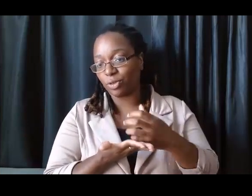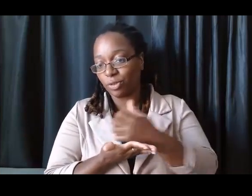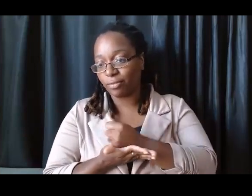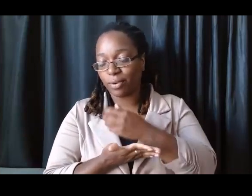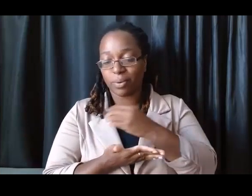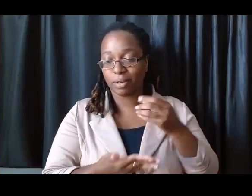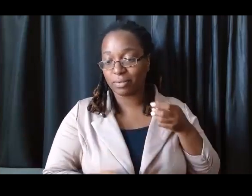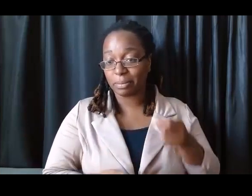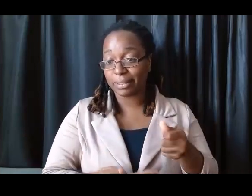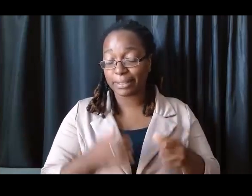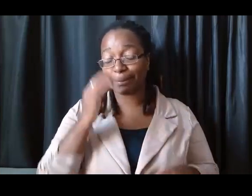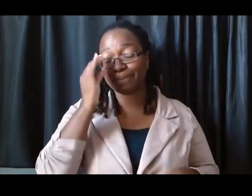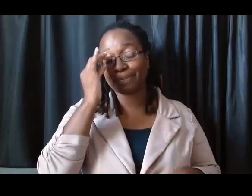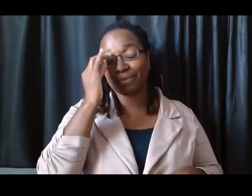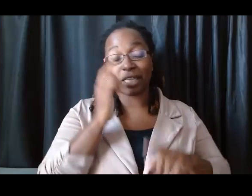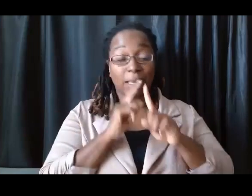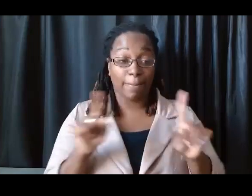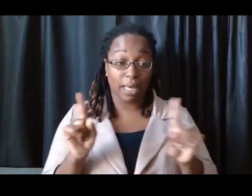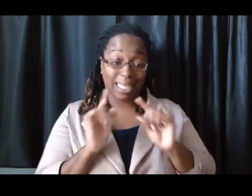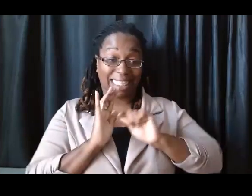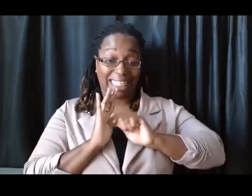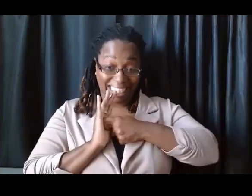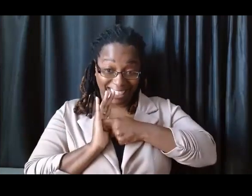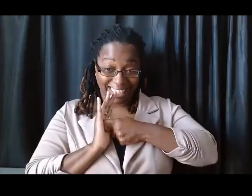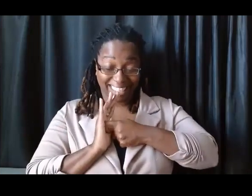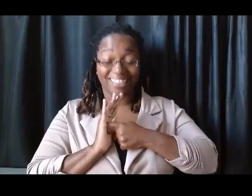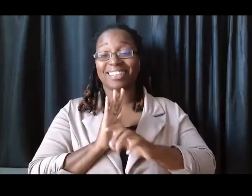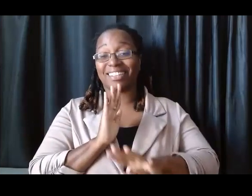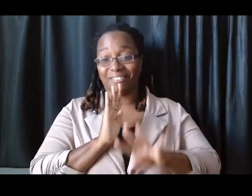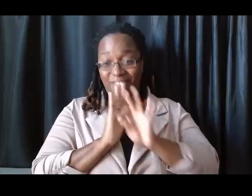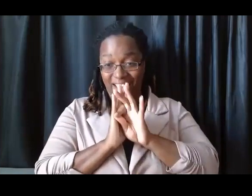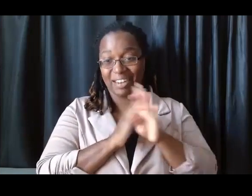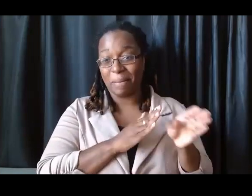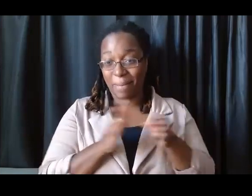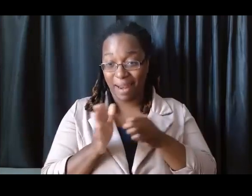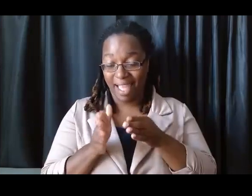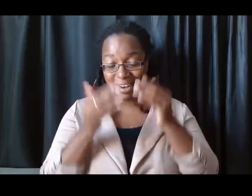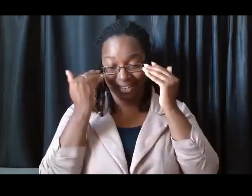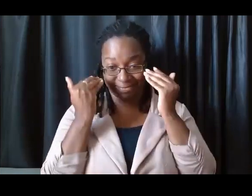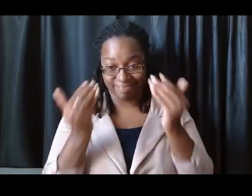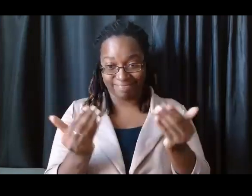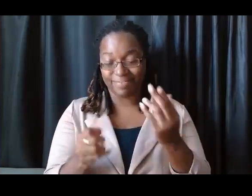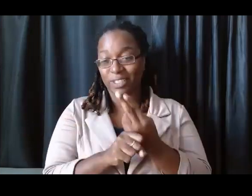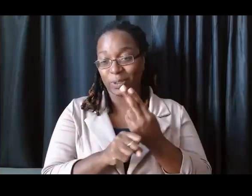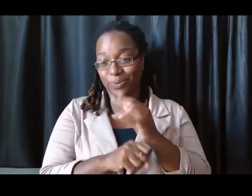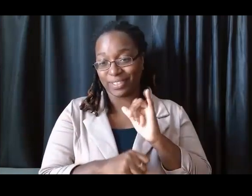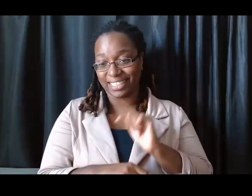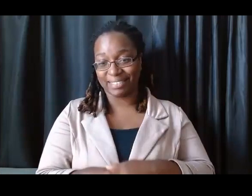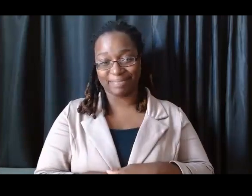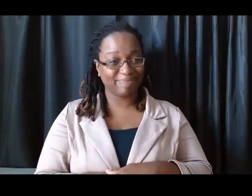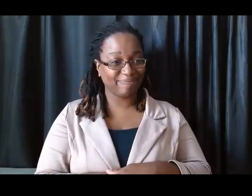The key is to come up with that plan and use it. So that's the second tip.